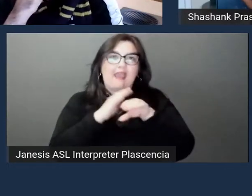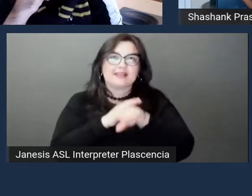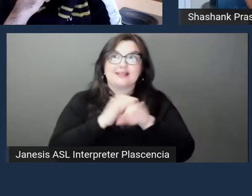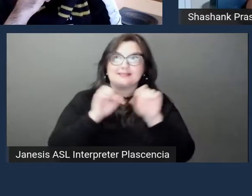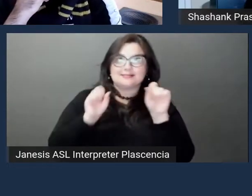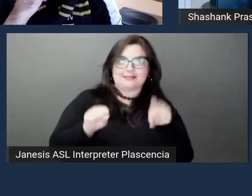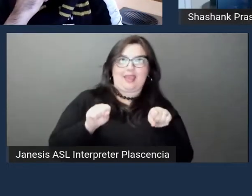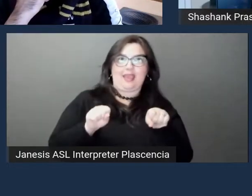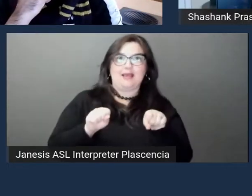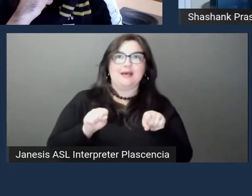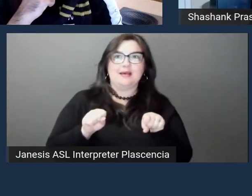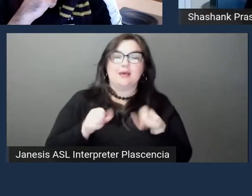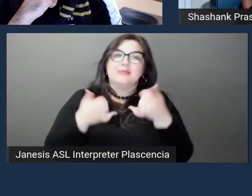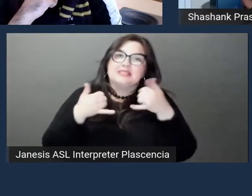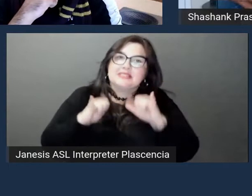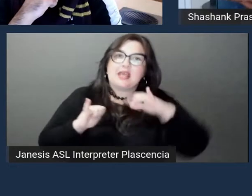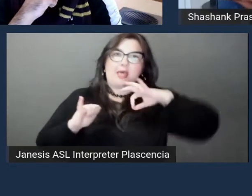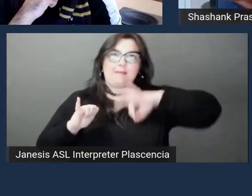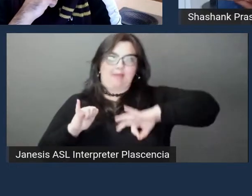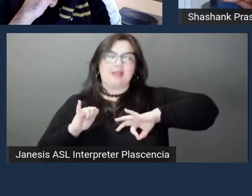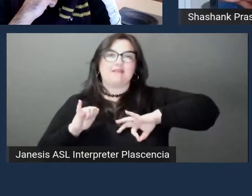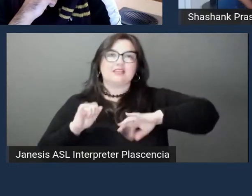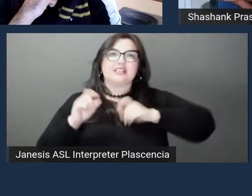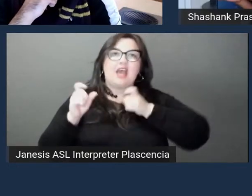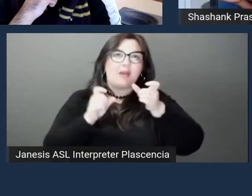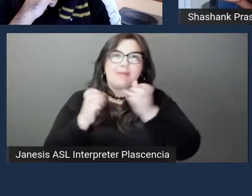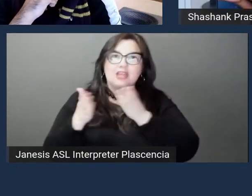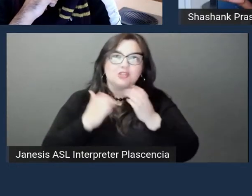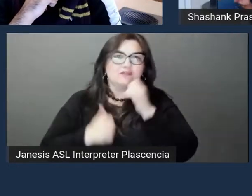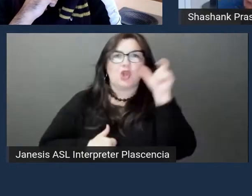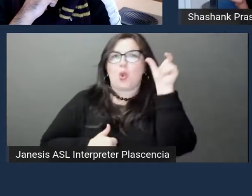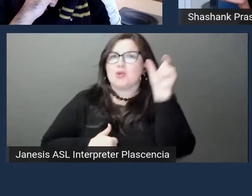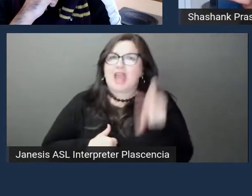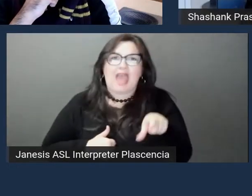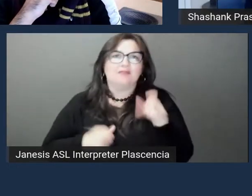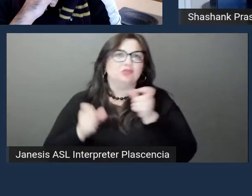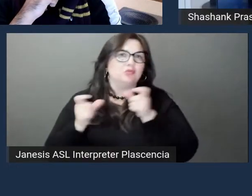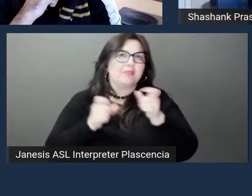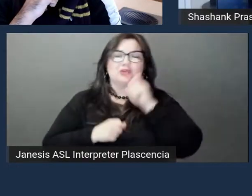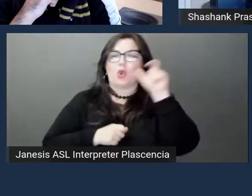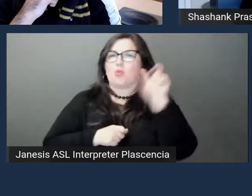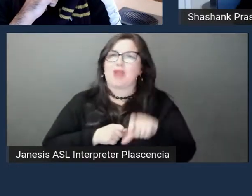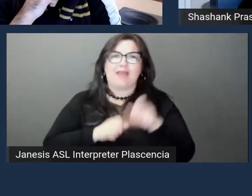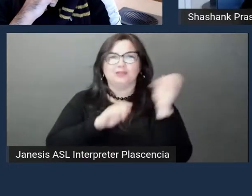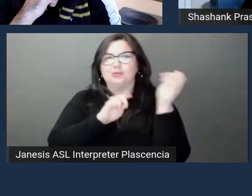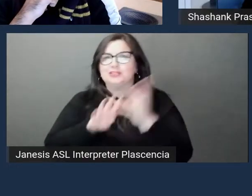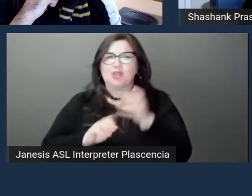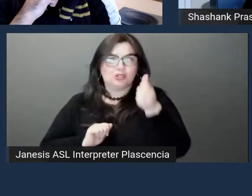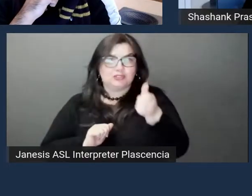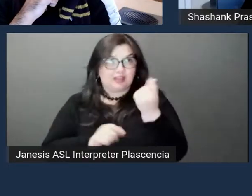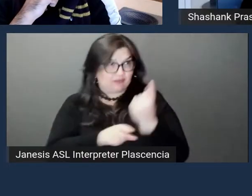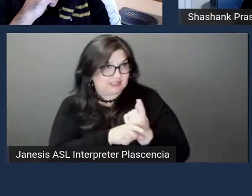you still get the benefits of a managed service. You don't have to manage and install yourself, right? That sort of thing. Exactly. You still have patching,